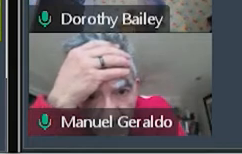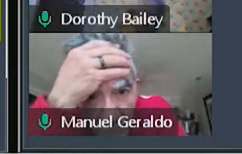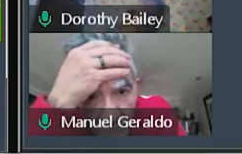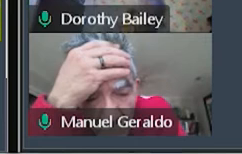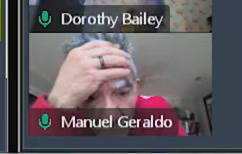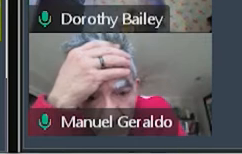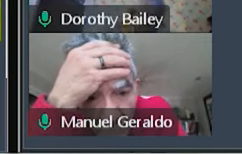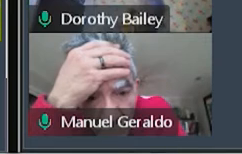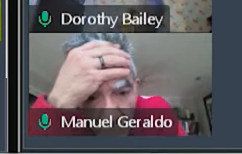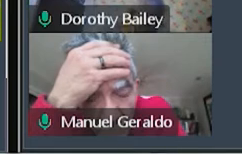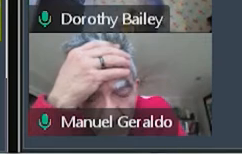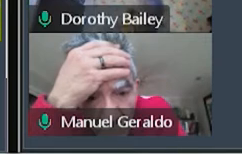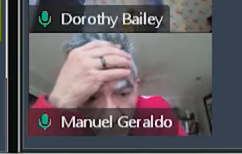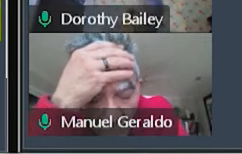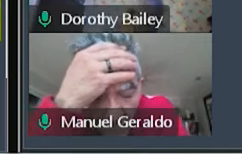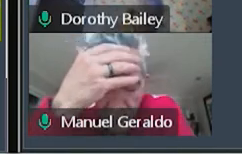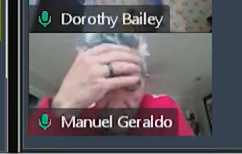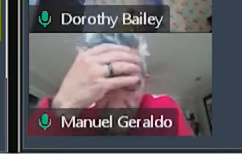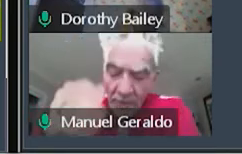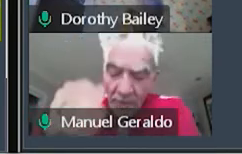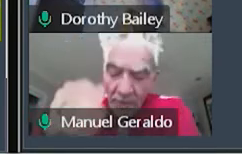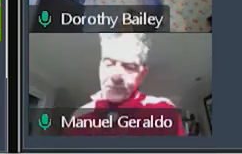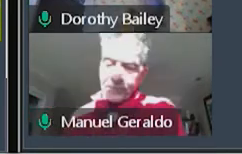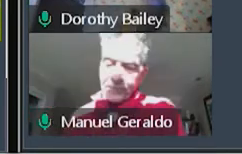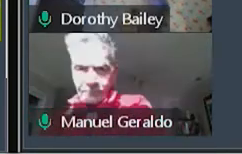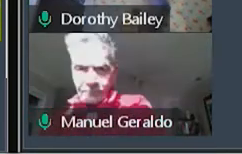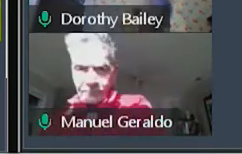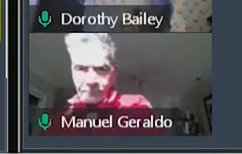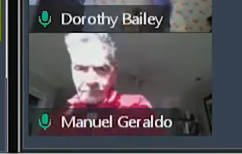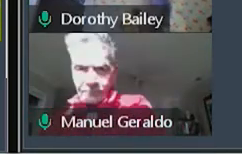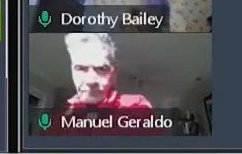it's a real pain for the hos to go out and find trash and